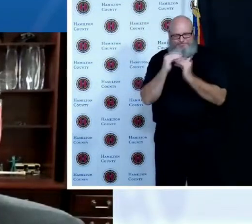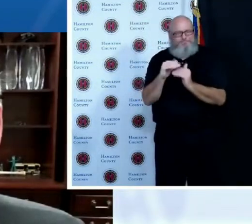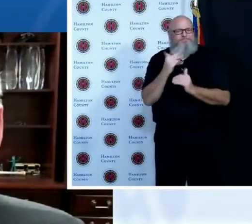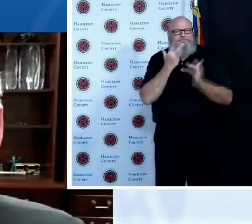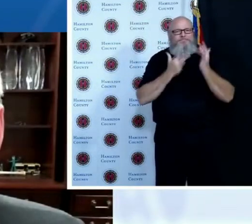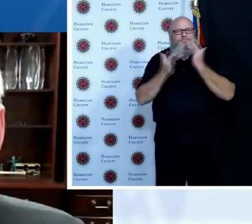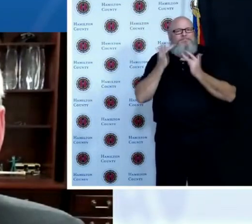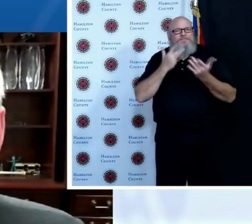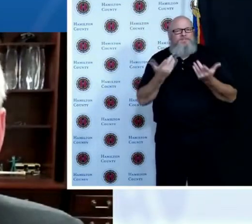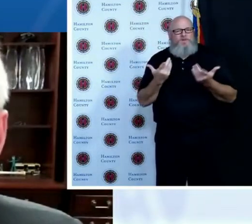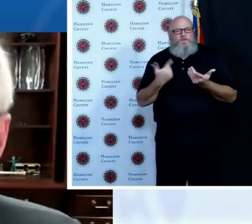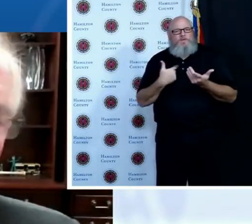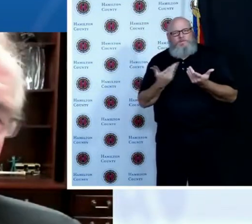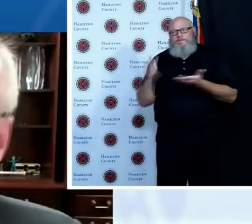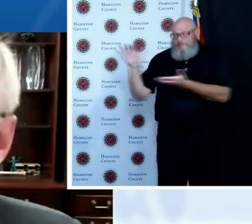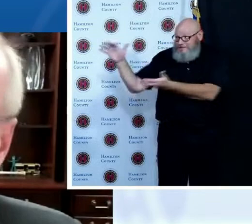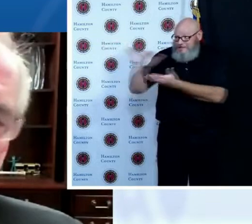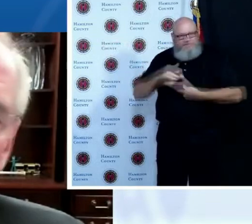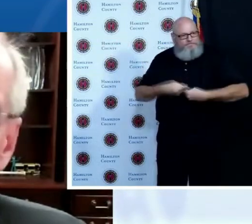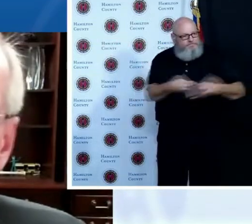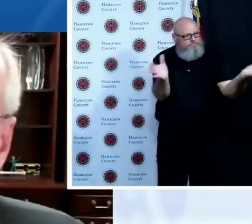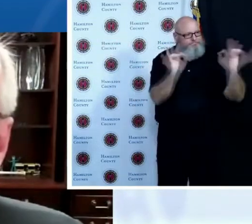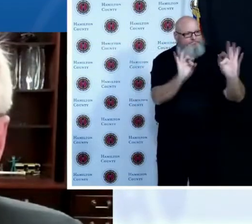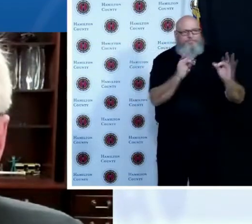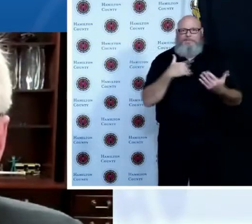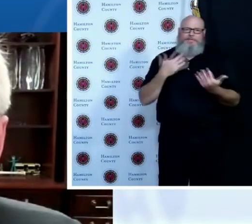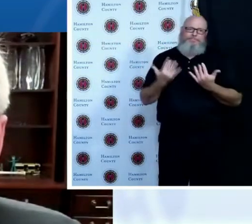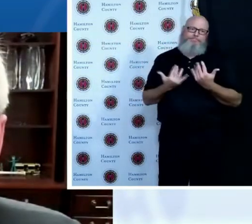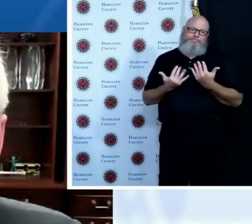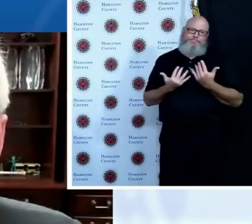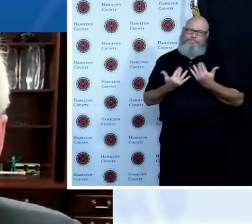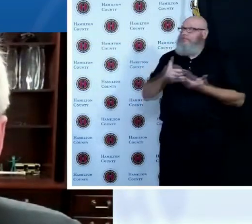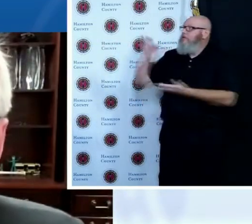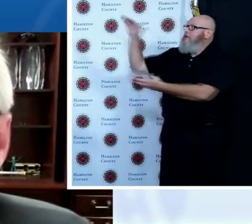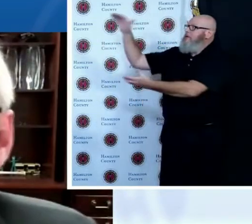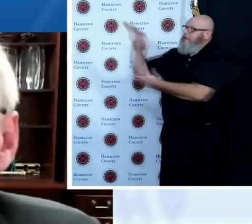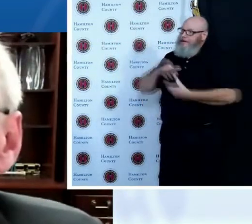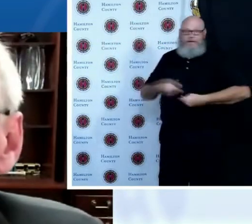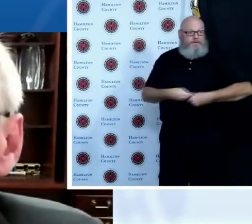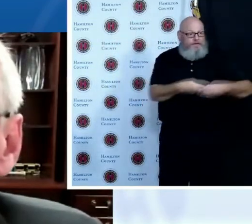going to get vaccine and had a whole schedule of individuals lined up and then the vaccine didn't